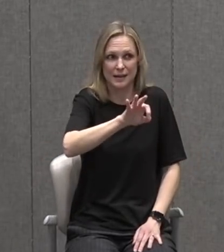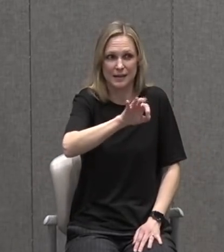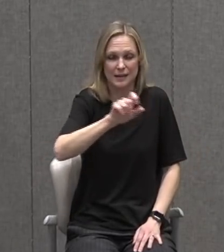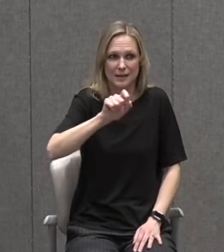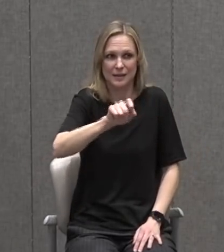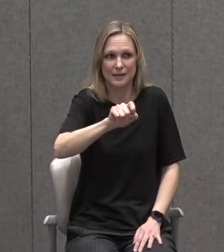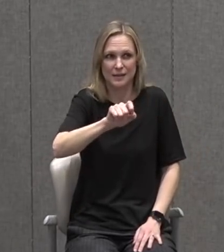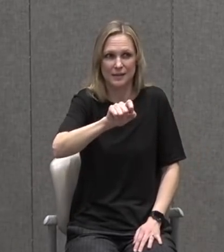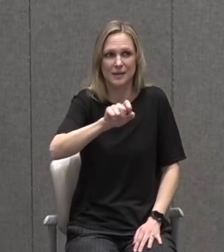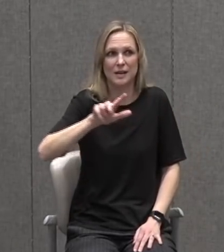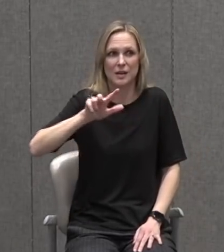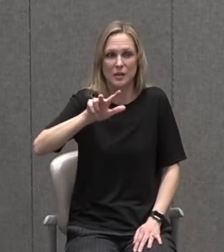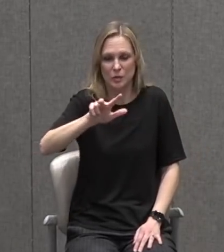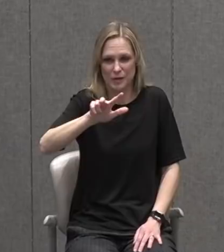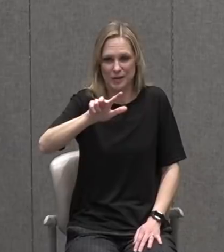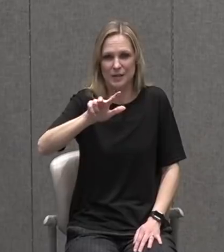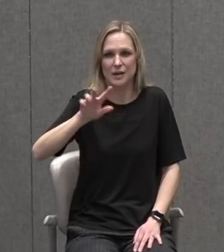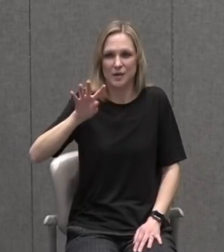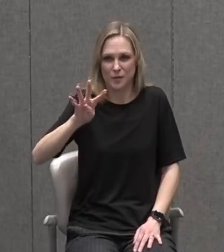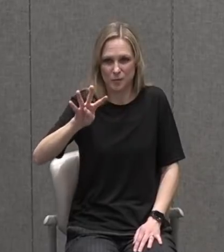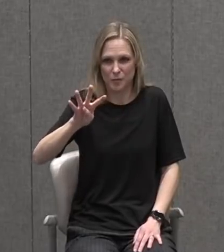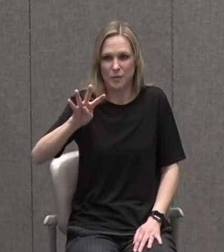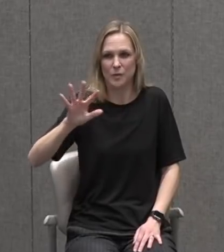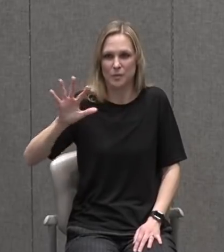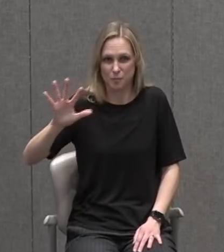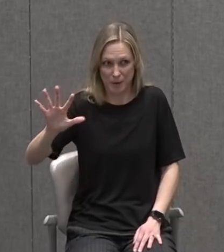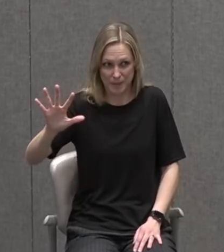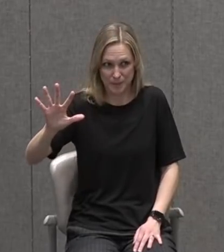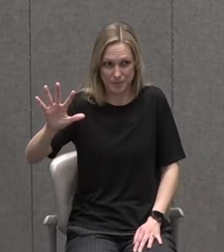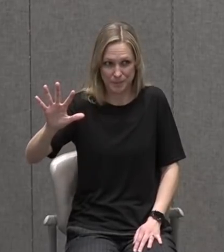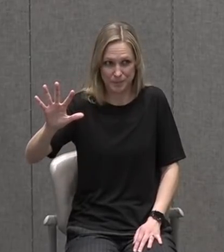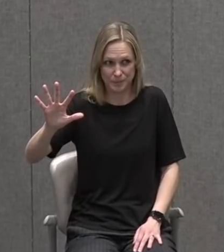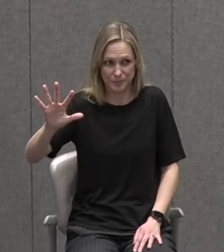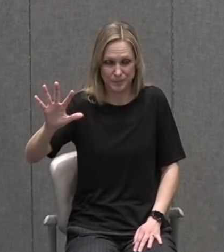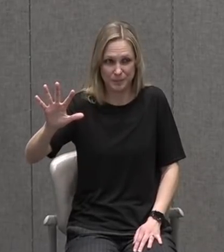three tenths, 4 hundredths and five thousandths